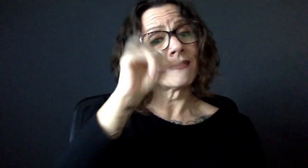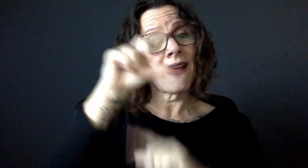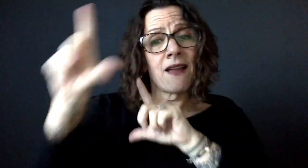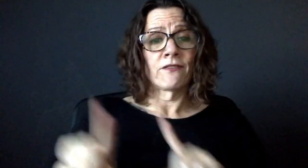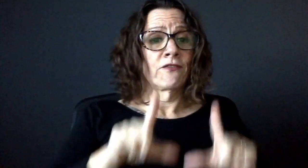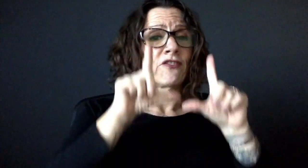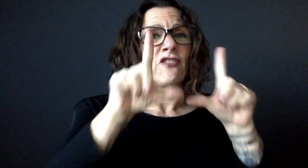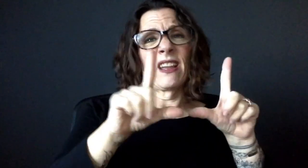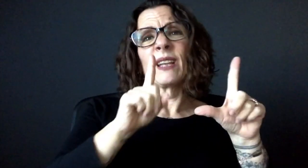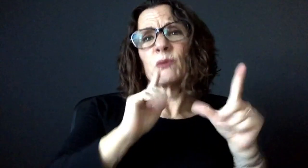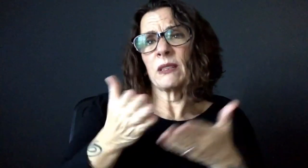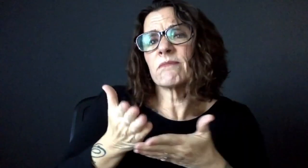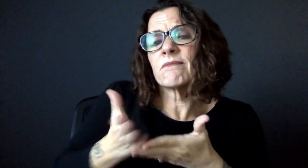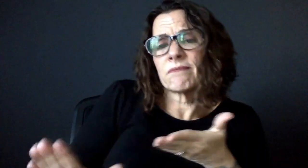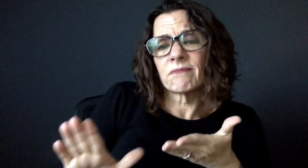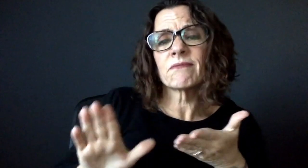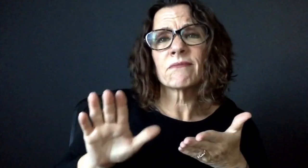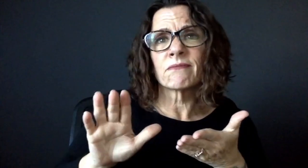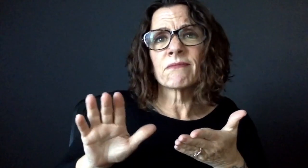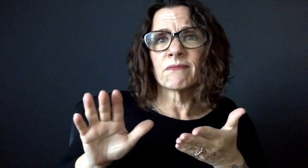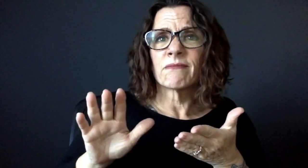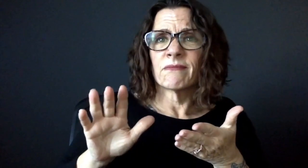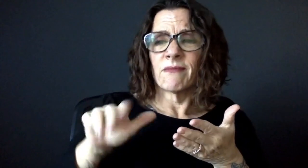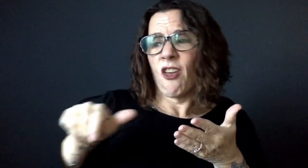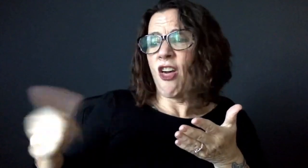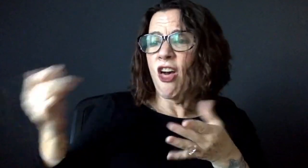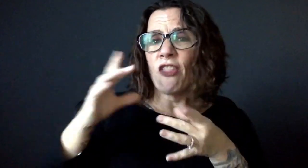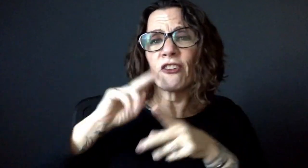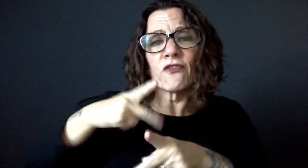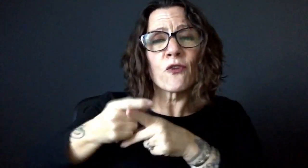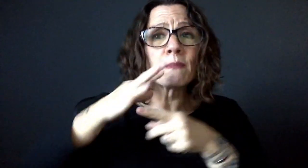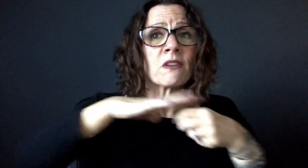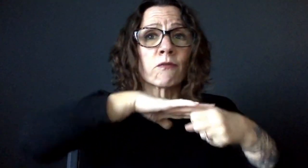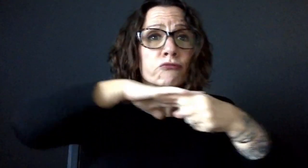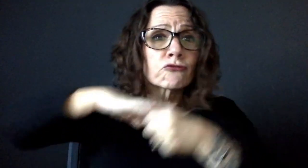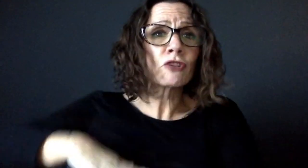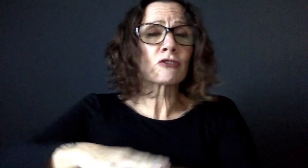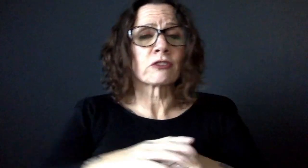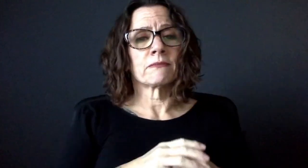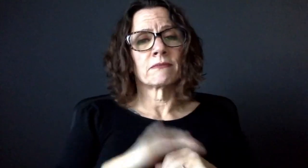its framework leaves out other forms of oppression